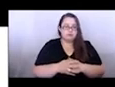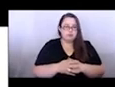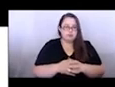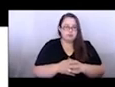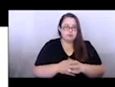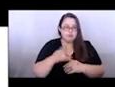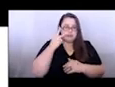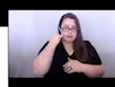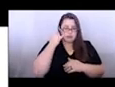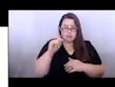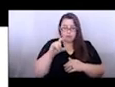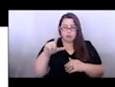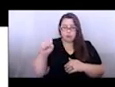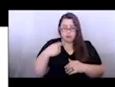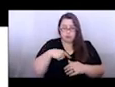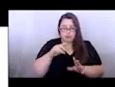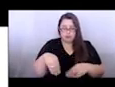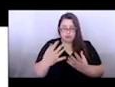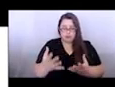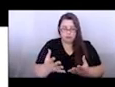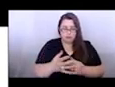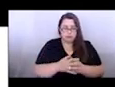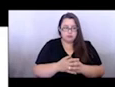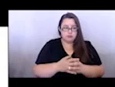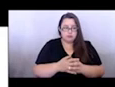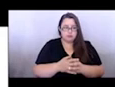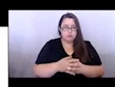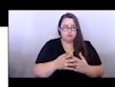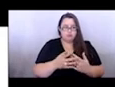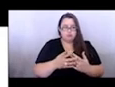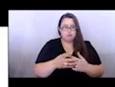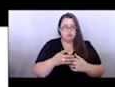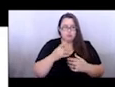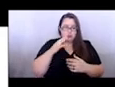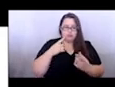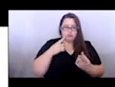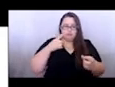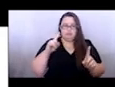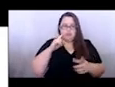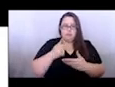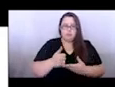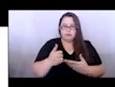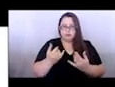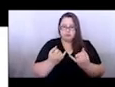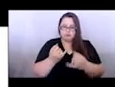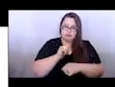we provided are effective to set boundaries and reduce your stress. So as the statement is stated,